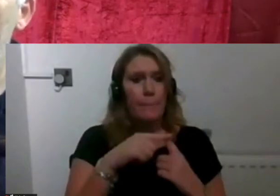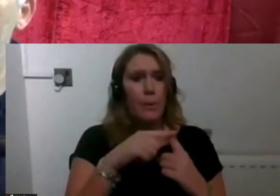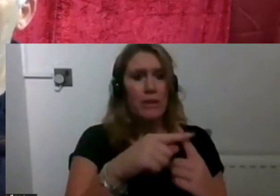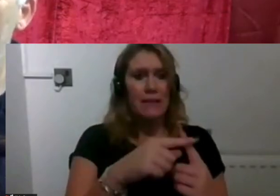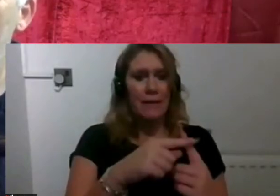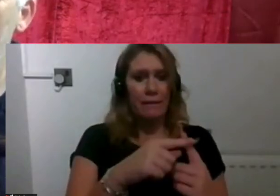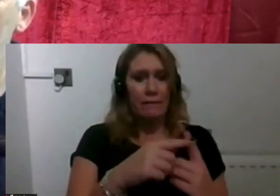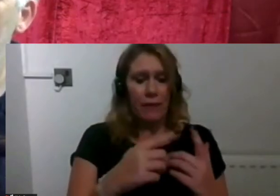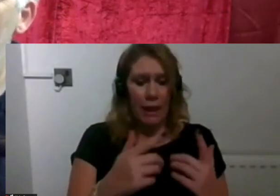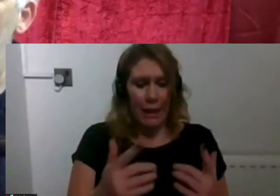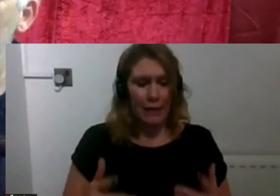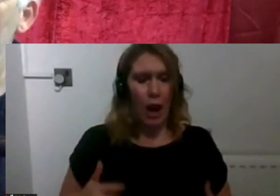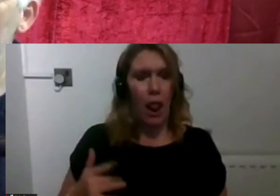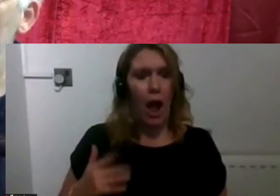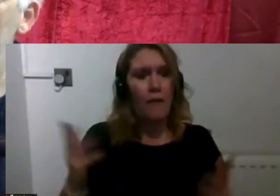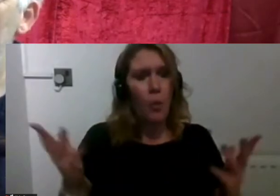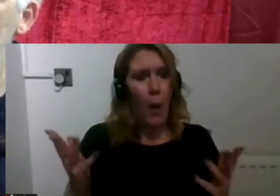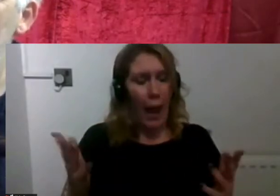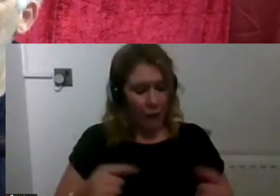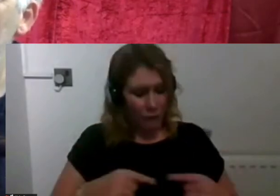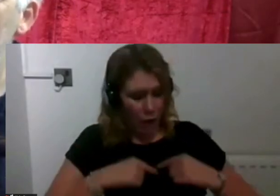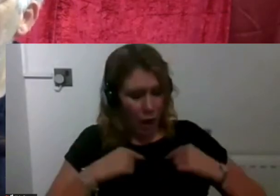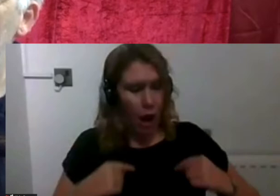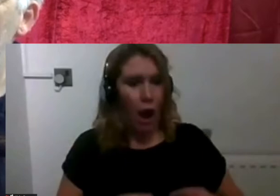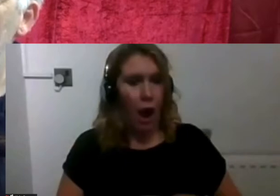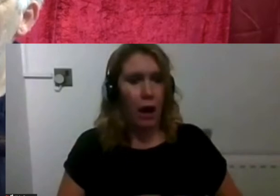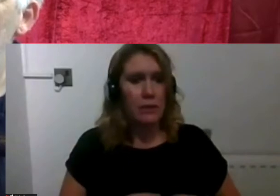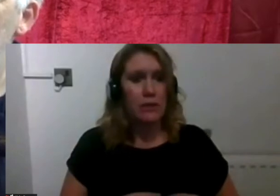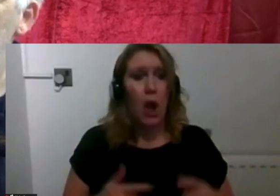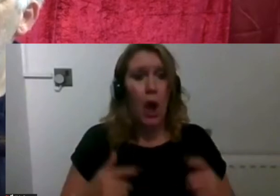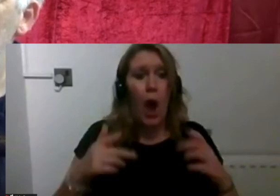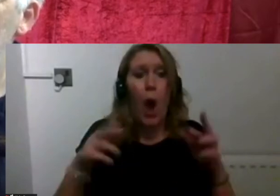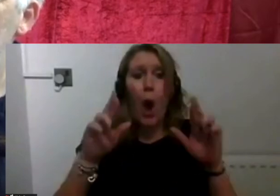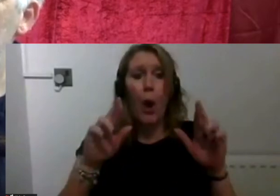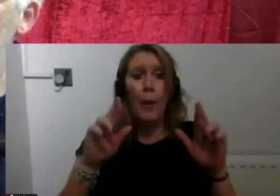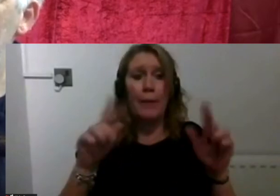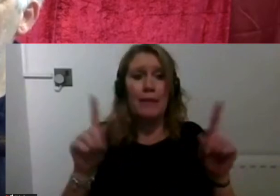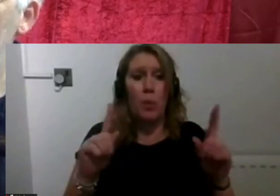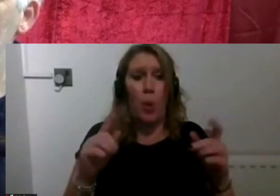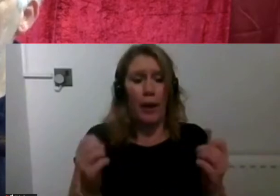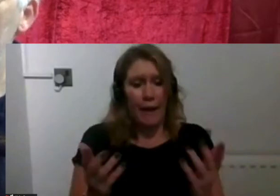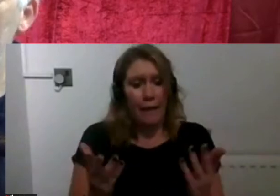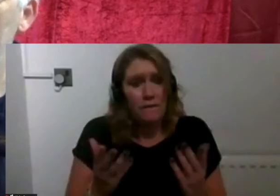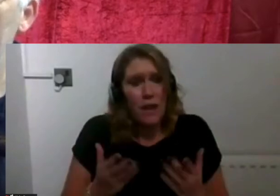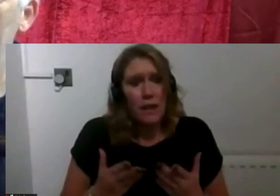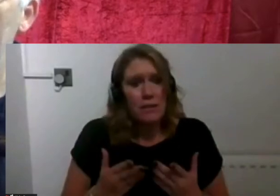Alive in our hearts, Hope is what gives us fight, Hope is our belief our truth and our light